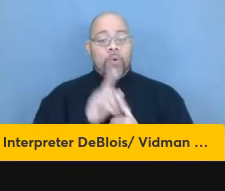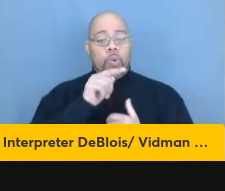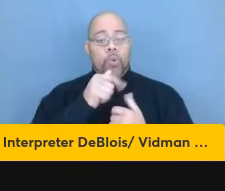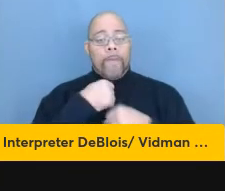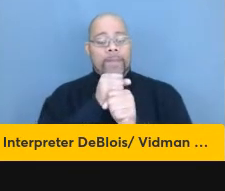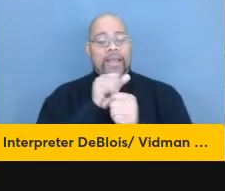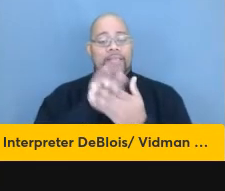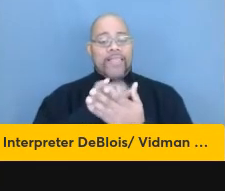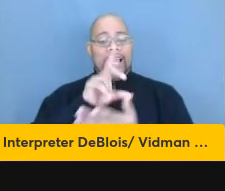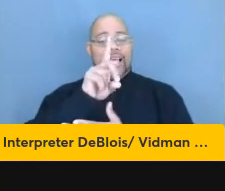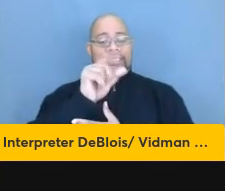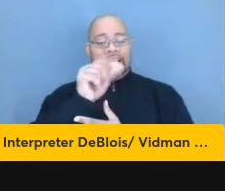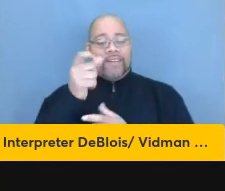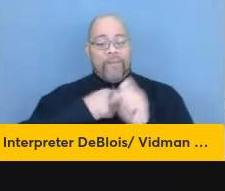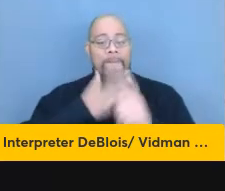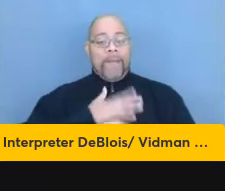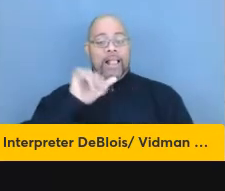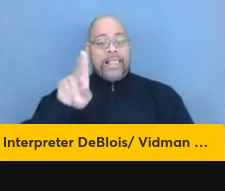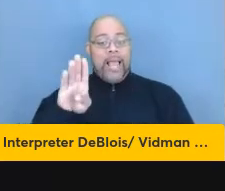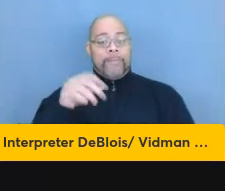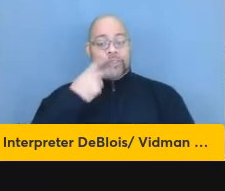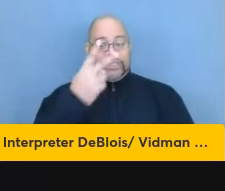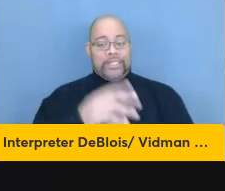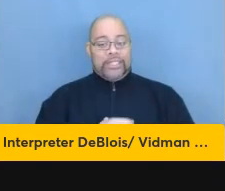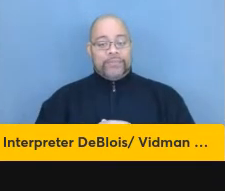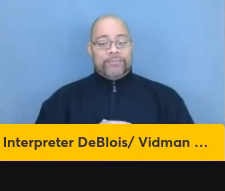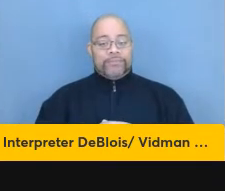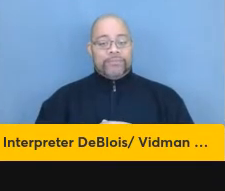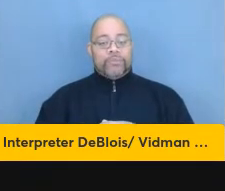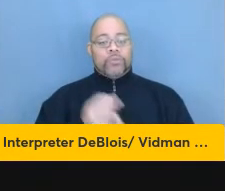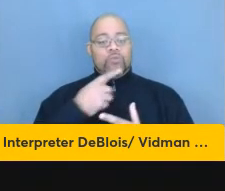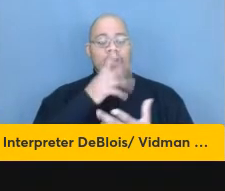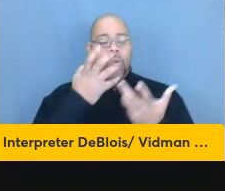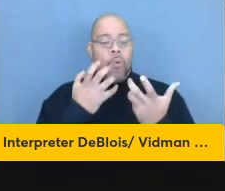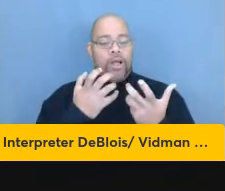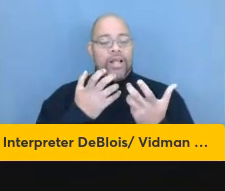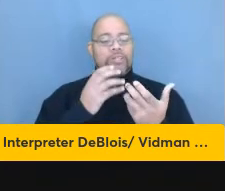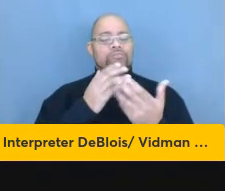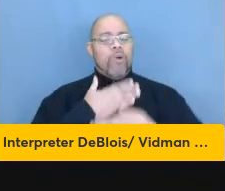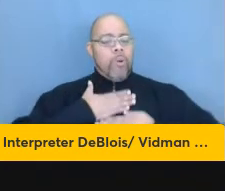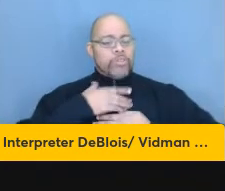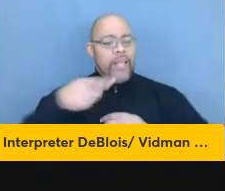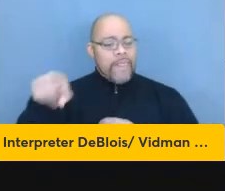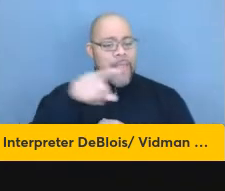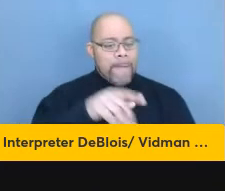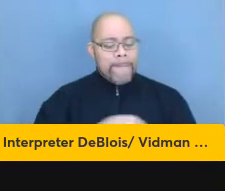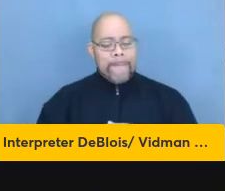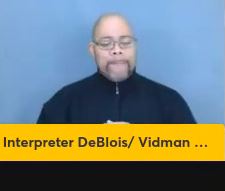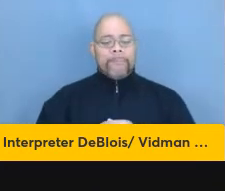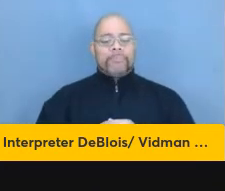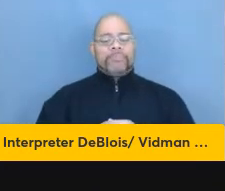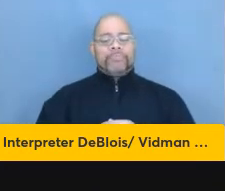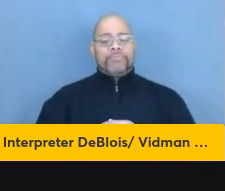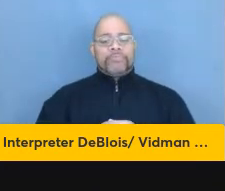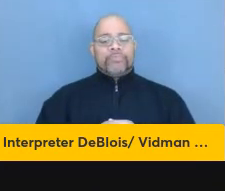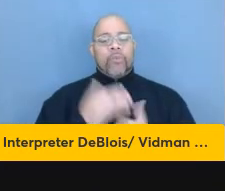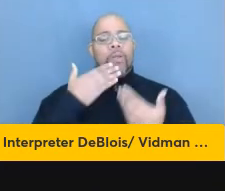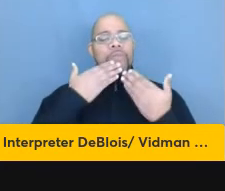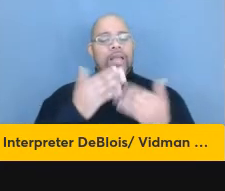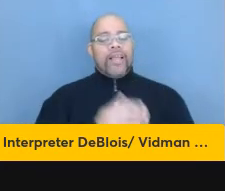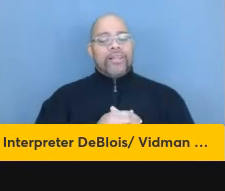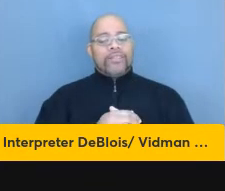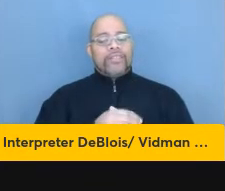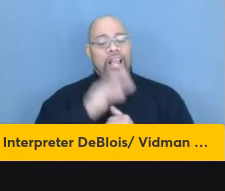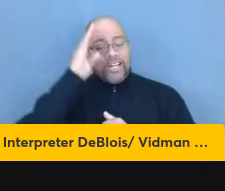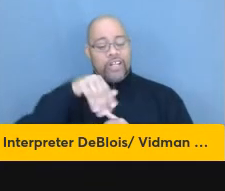data from my lab that you've seen. So I just really want to appreciate them. And I want to thank acknowledge all our funders